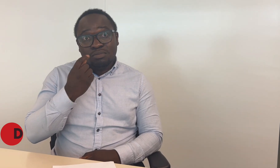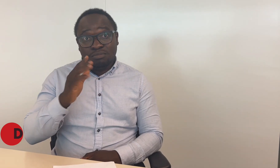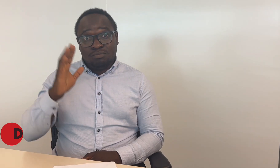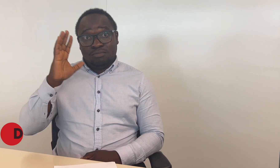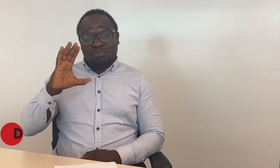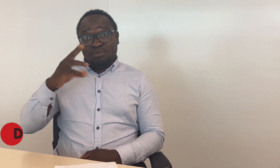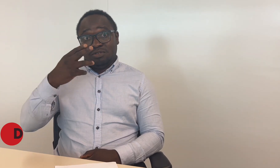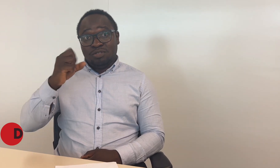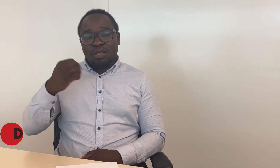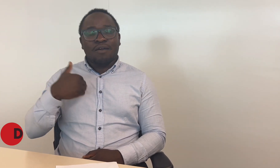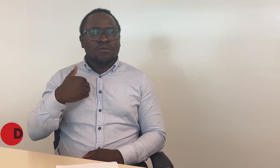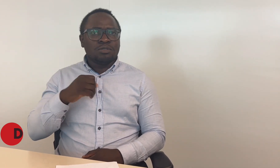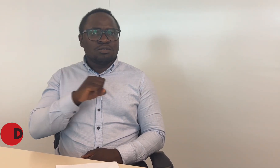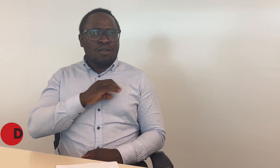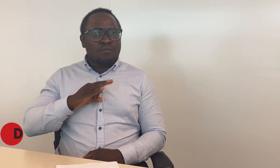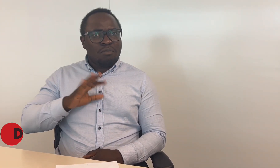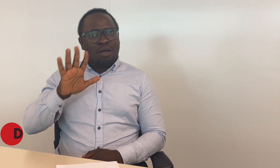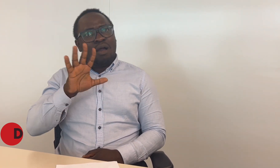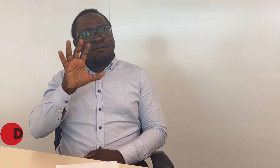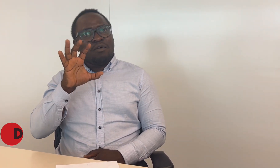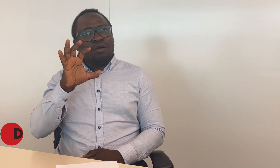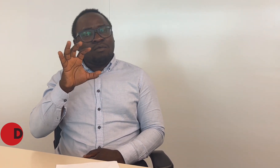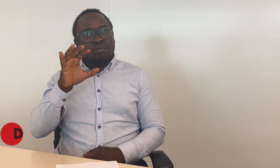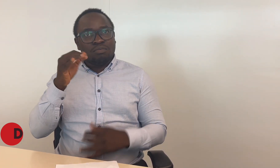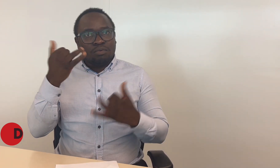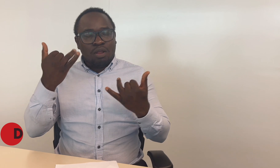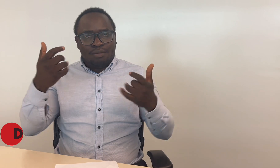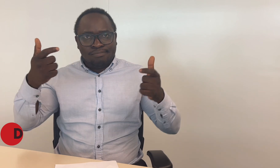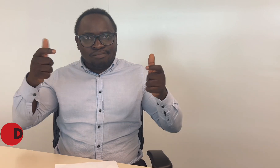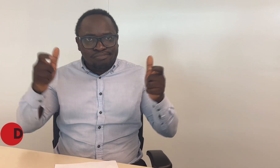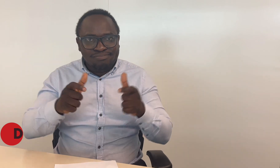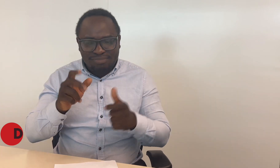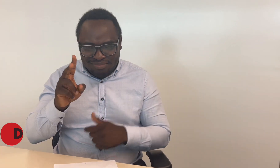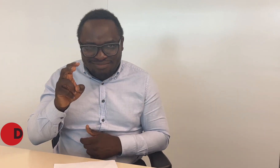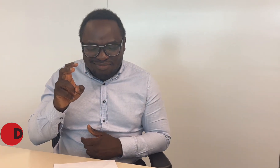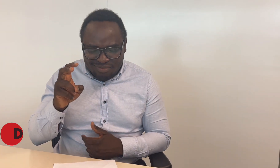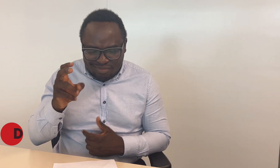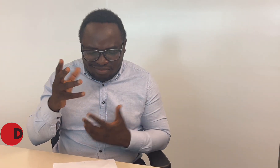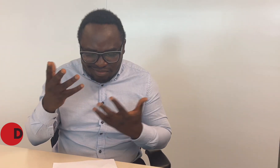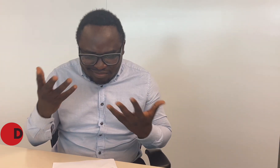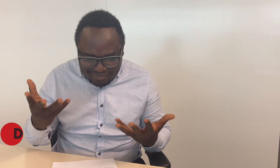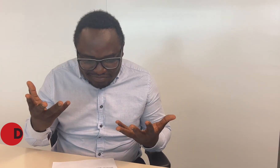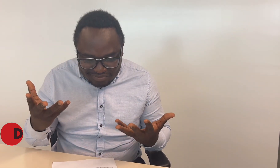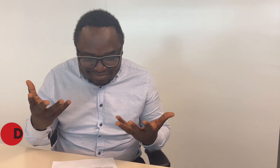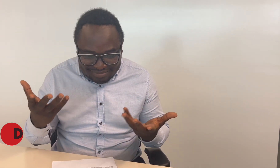CHS used to have staff of about 500. It has declined to around 200.